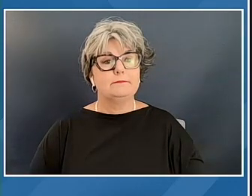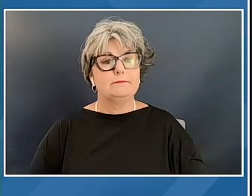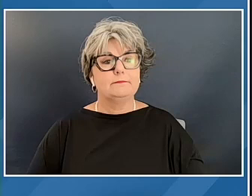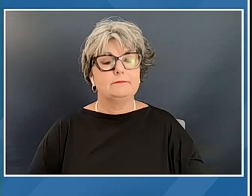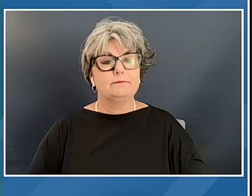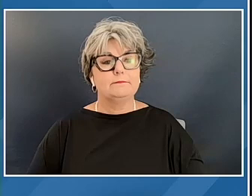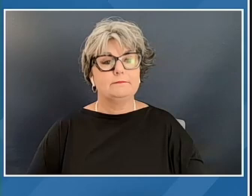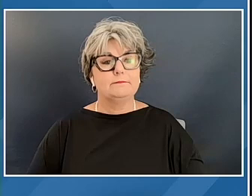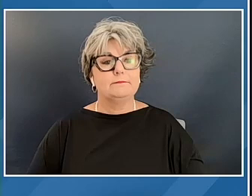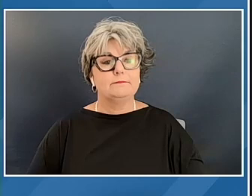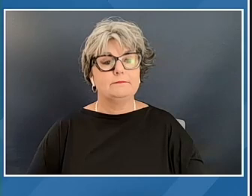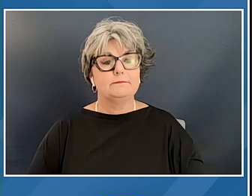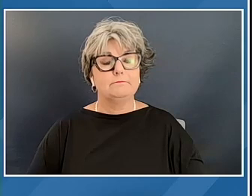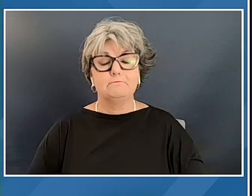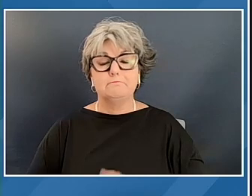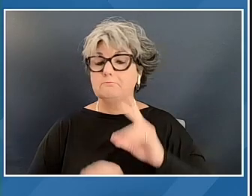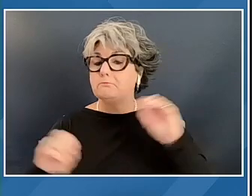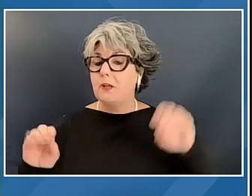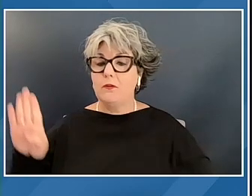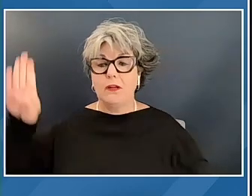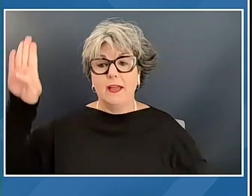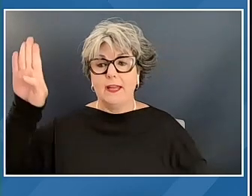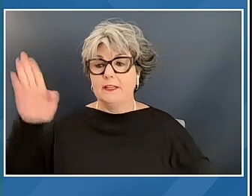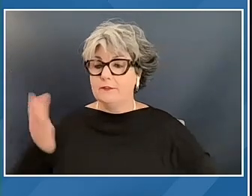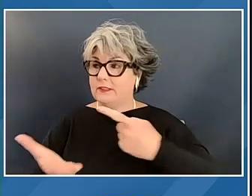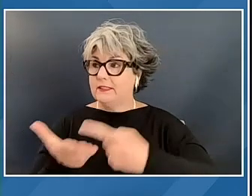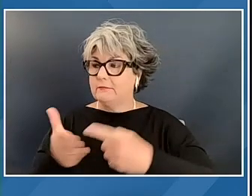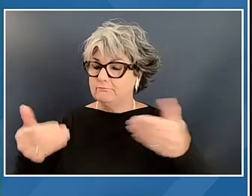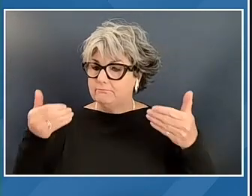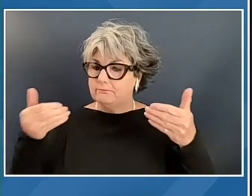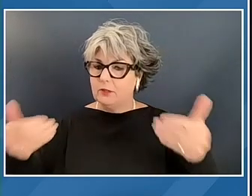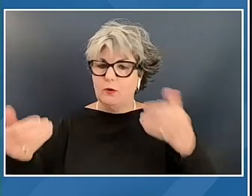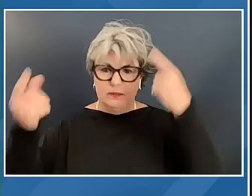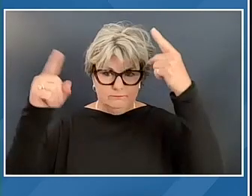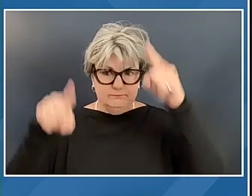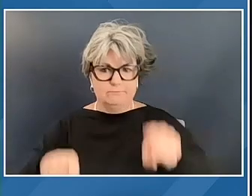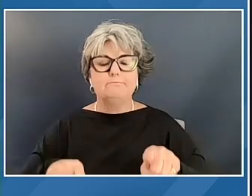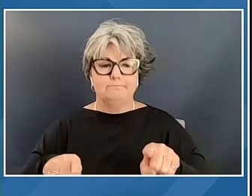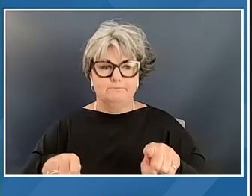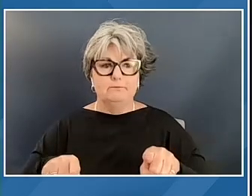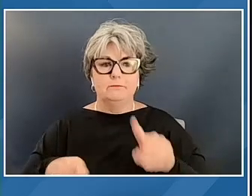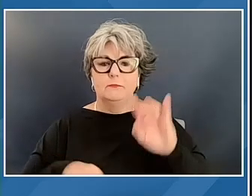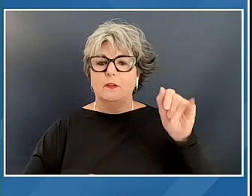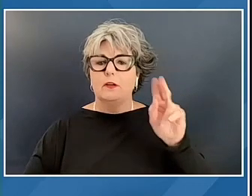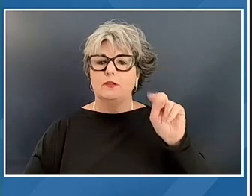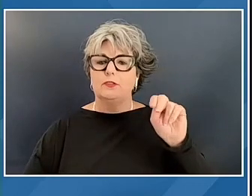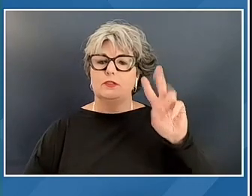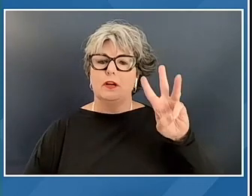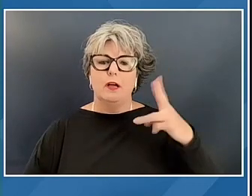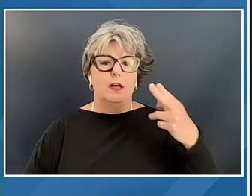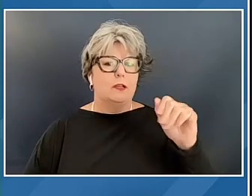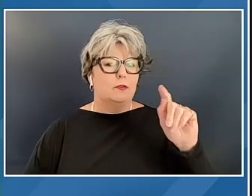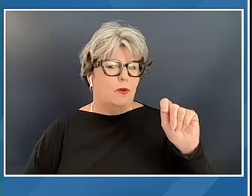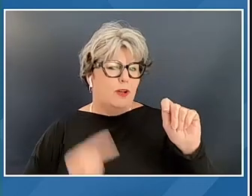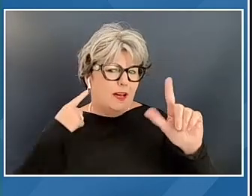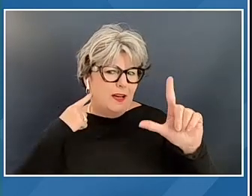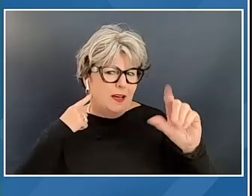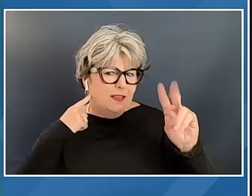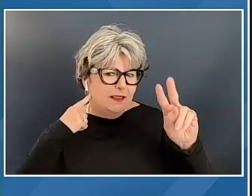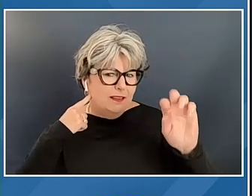Seeing no hands, let's take consensus on John Whitelaw serving as the primary for